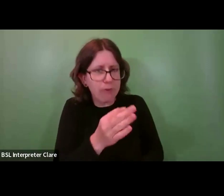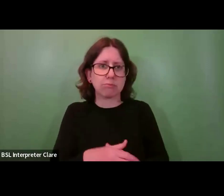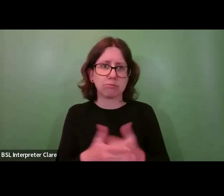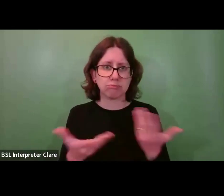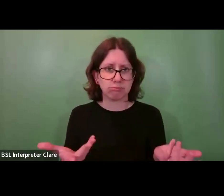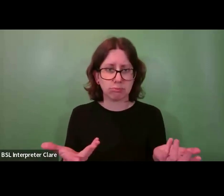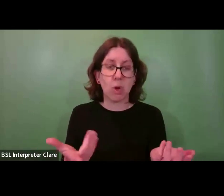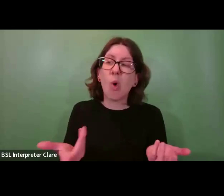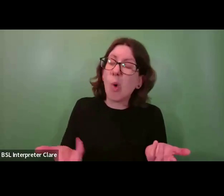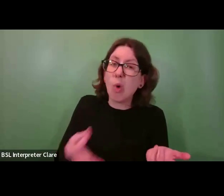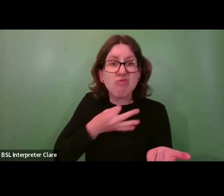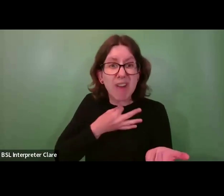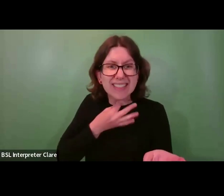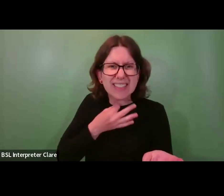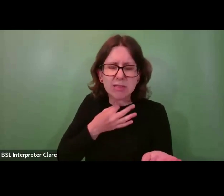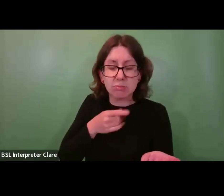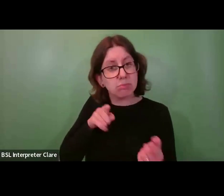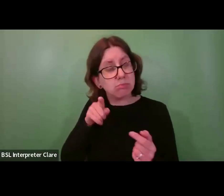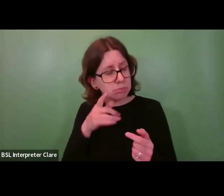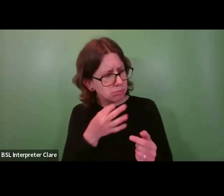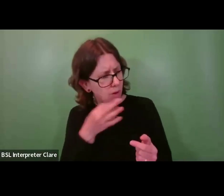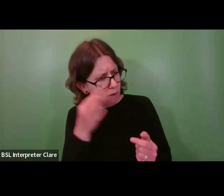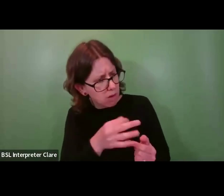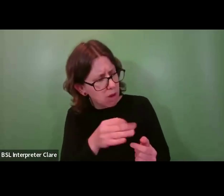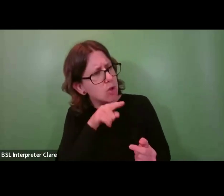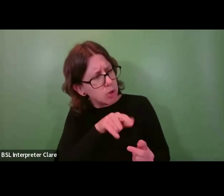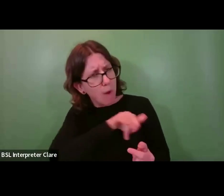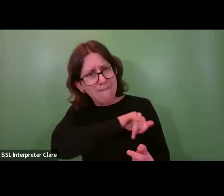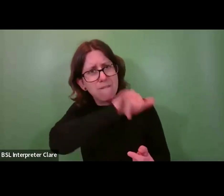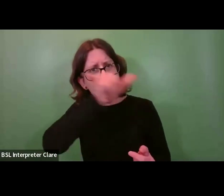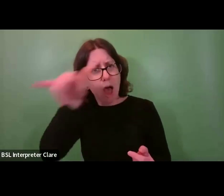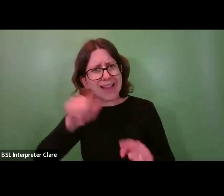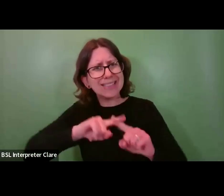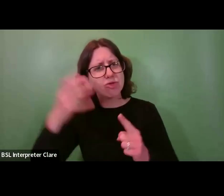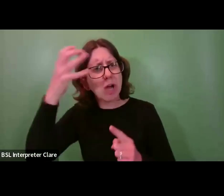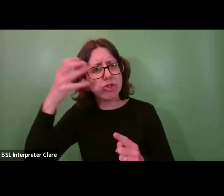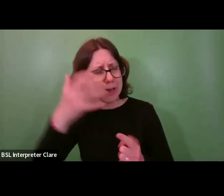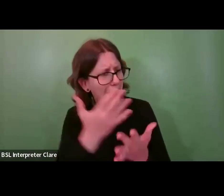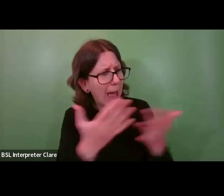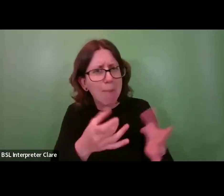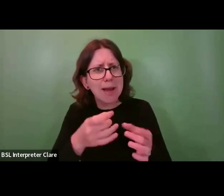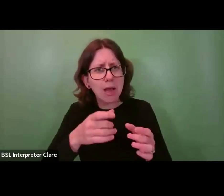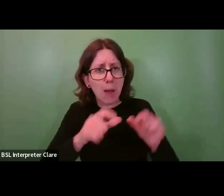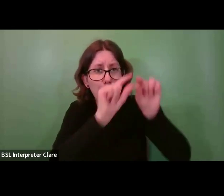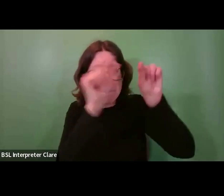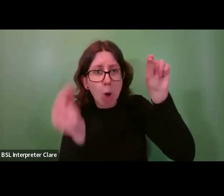when you fly abroad, do you, how many bows do you take with you? How many arrows do you take with you? What do you do if something breaks?